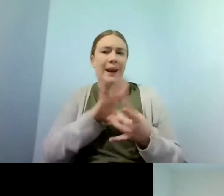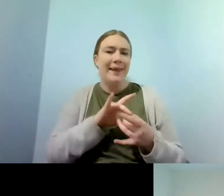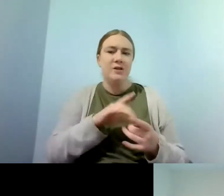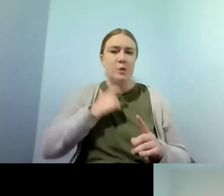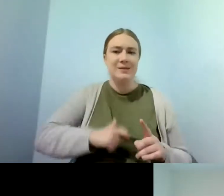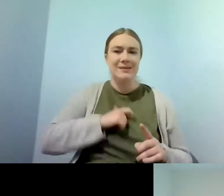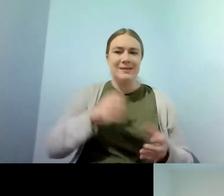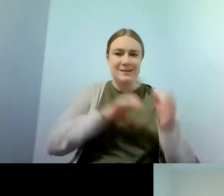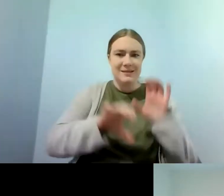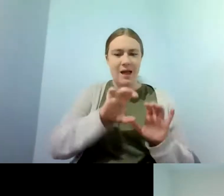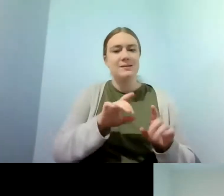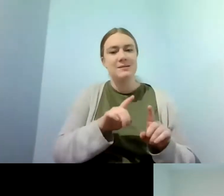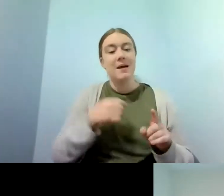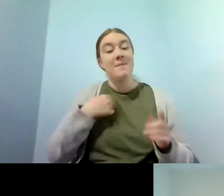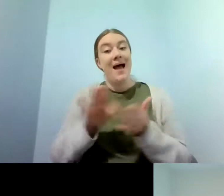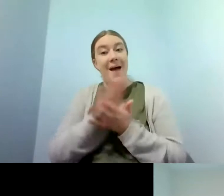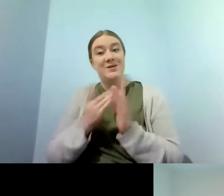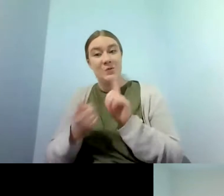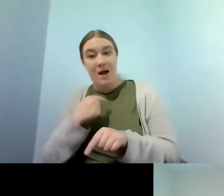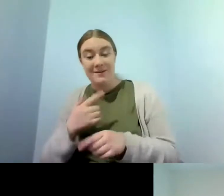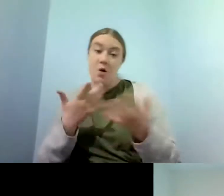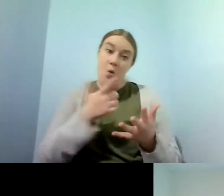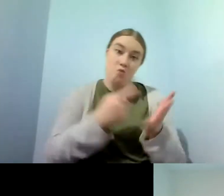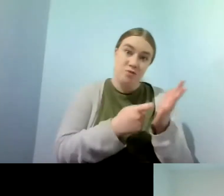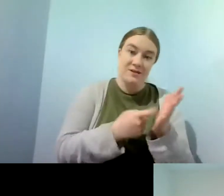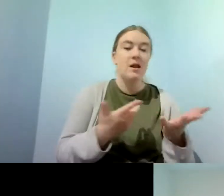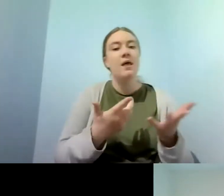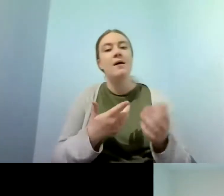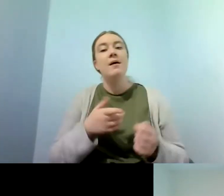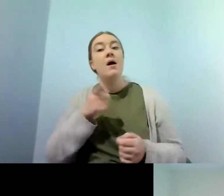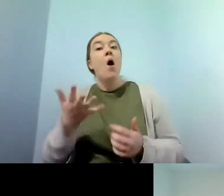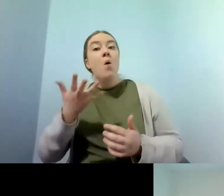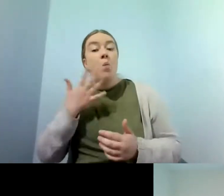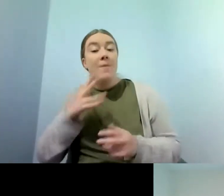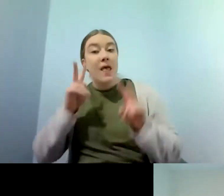happy to answer this one or rachel if you you can um asking when the viewing panel i think